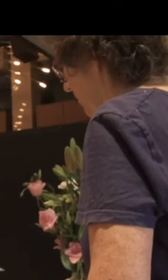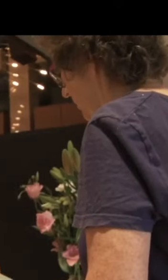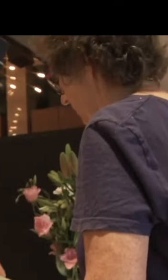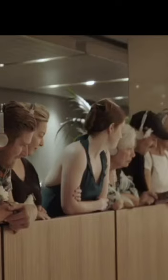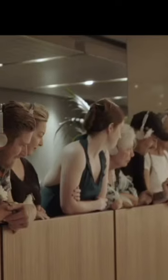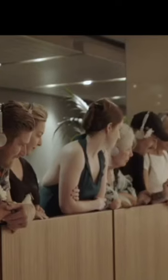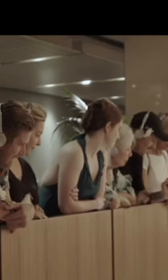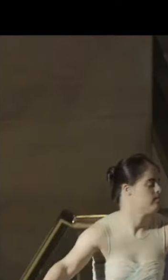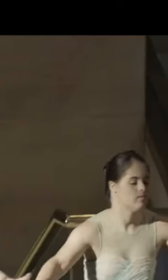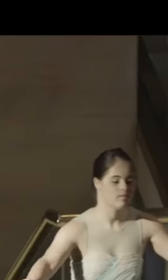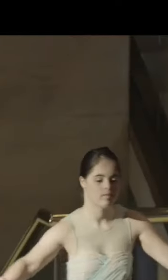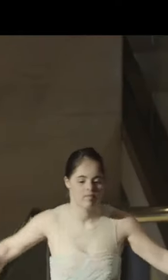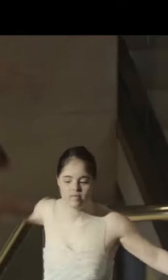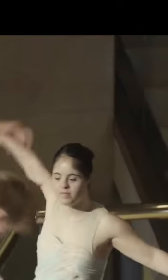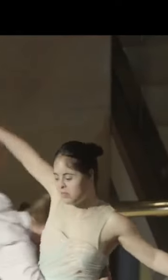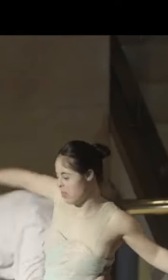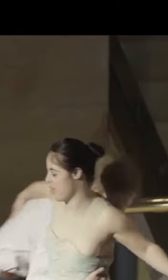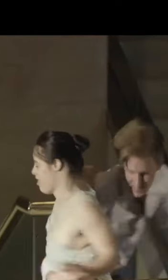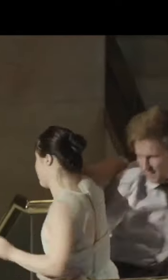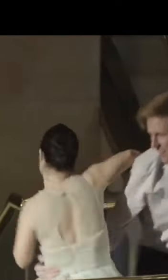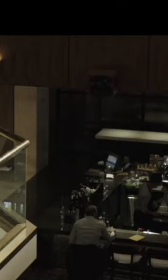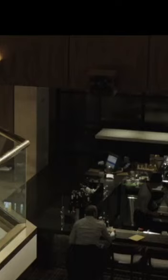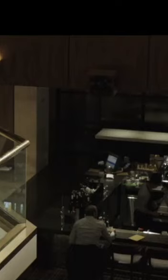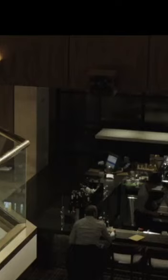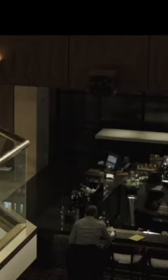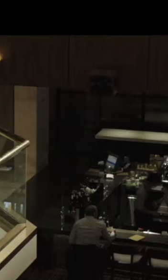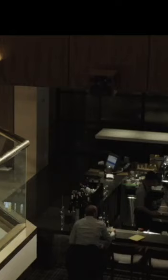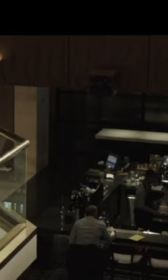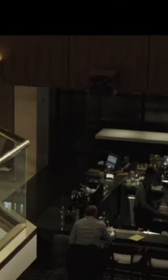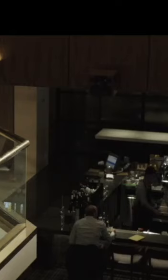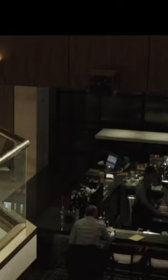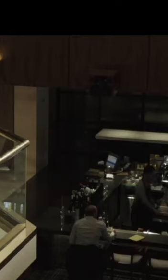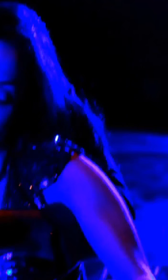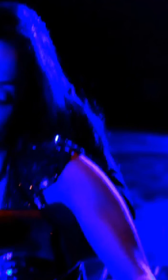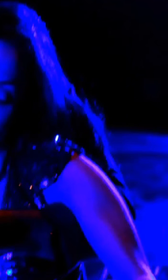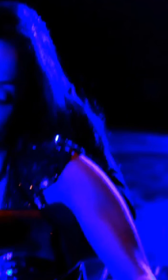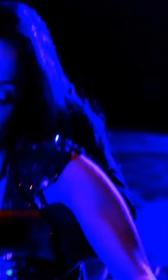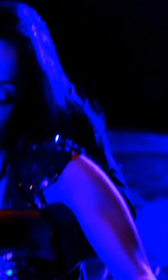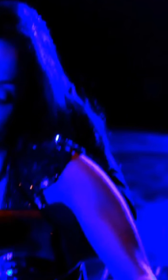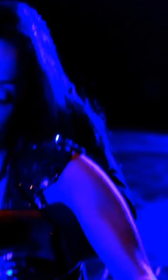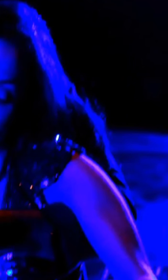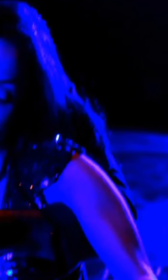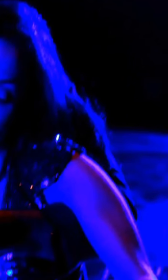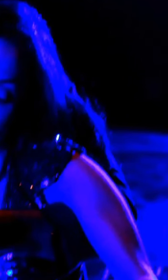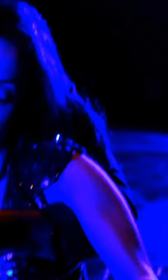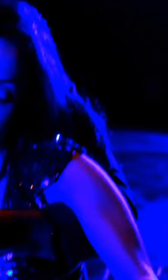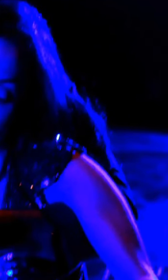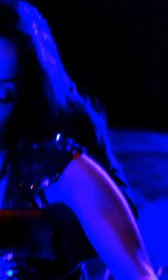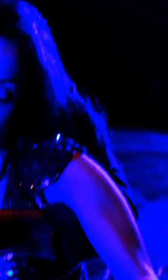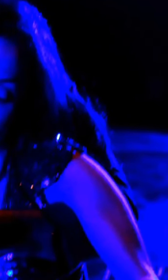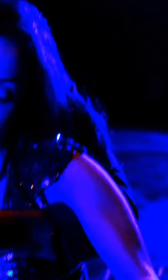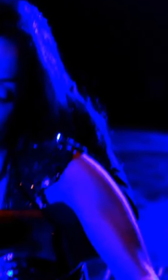premiered at the 2017 Adelaide Festival and has taken out a string of awards. Her autobiographical solo show Intimacy,